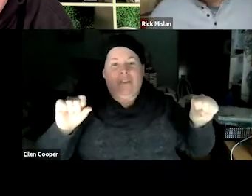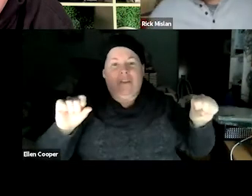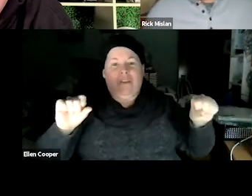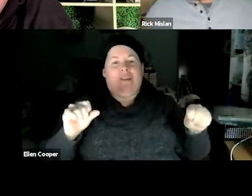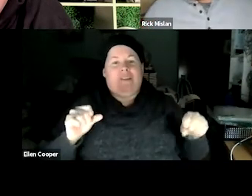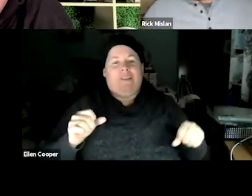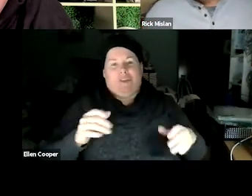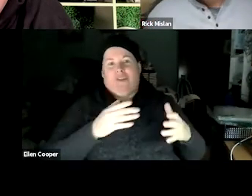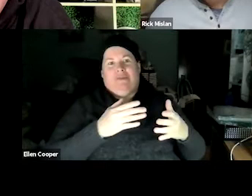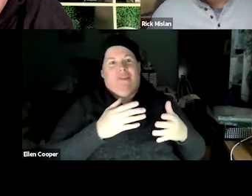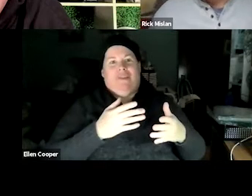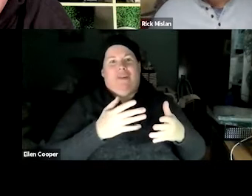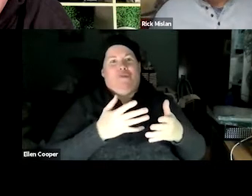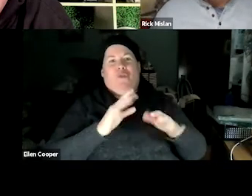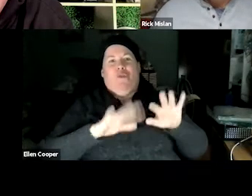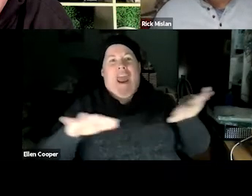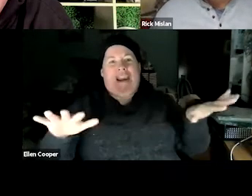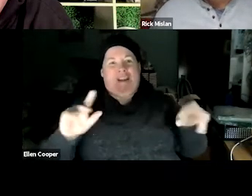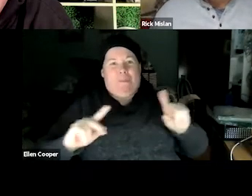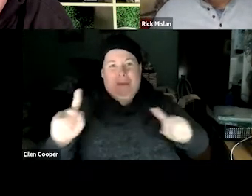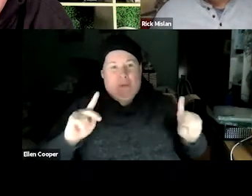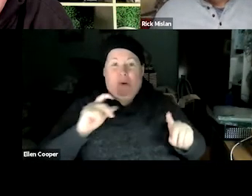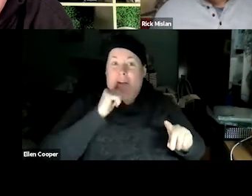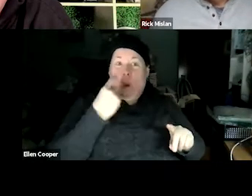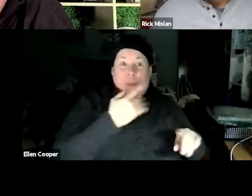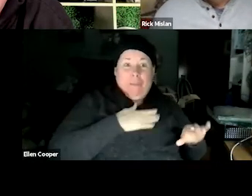And that's been cool to see not just from my class, but from from others.